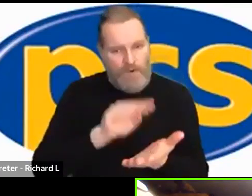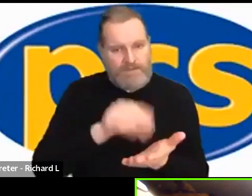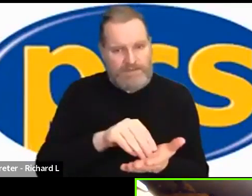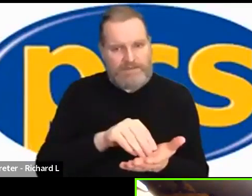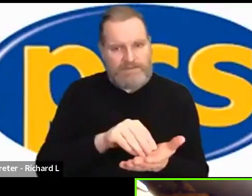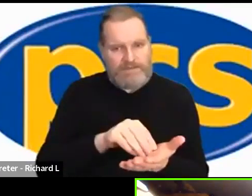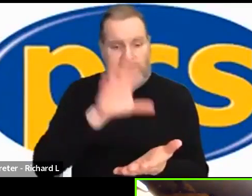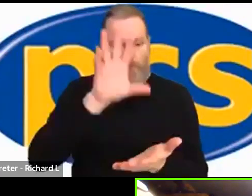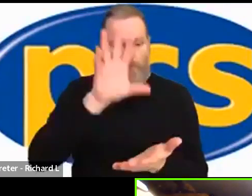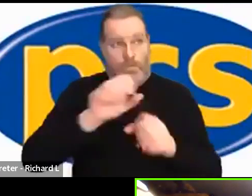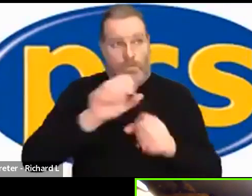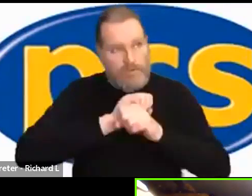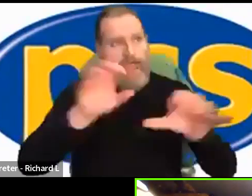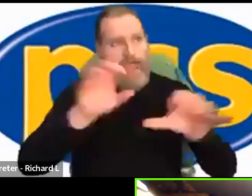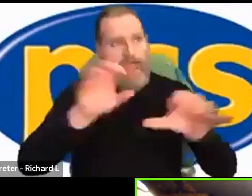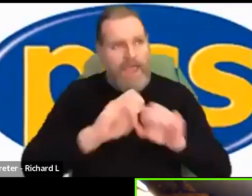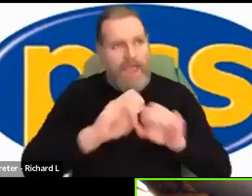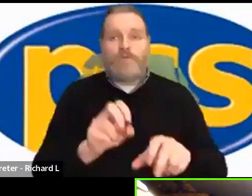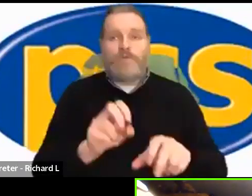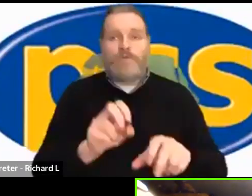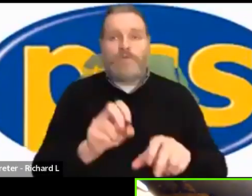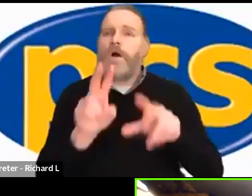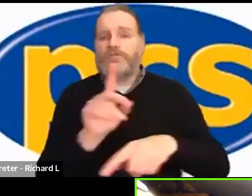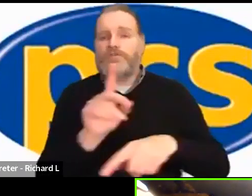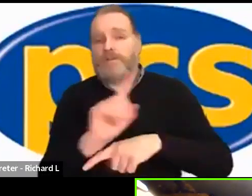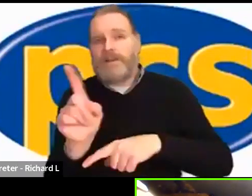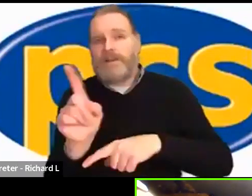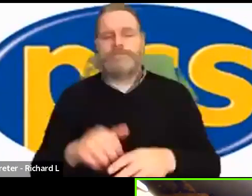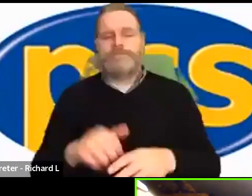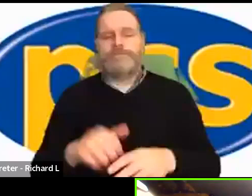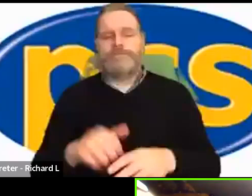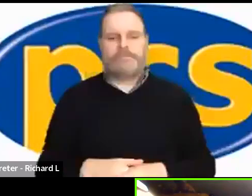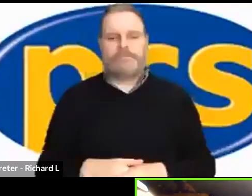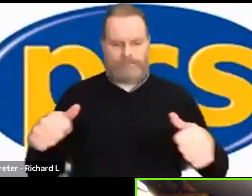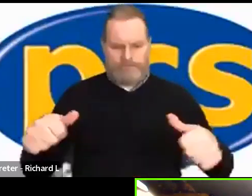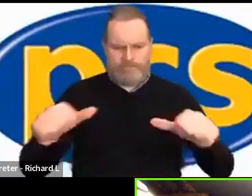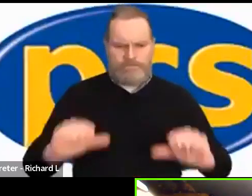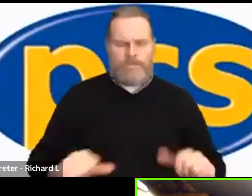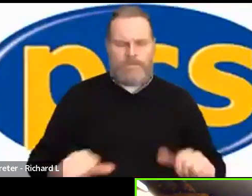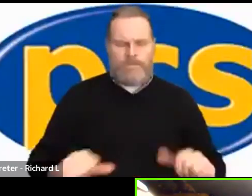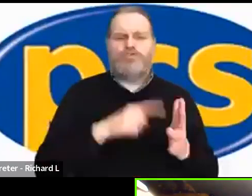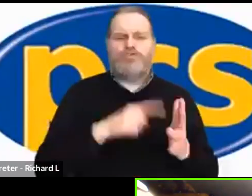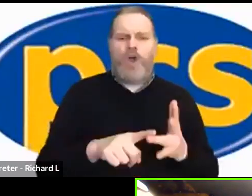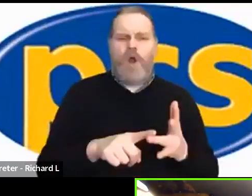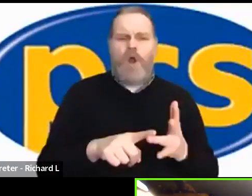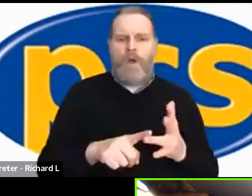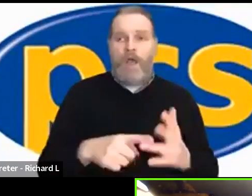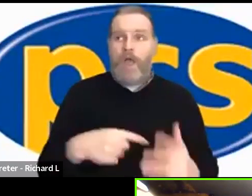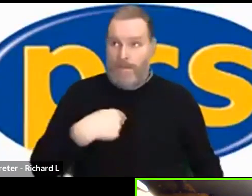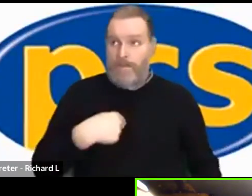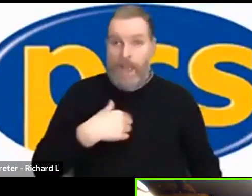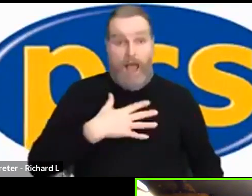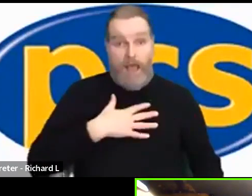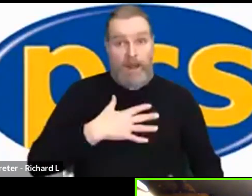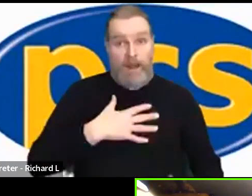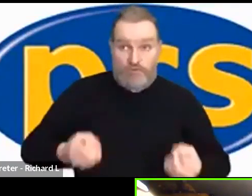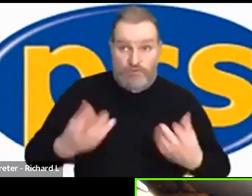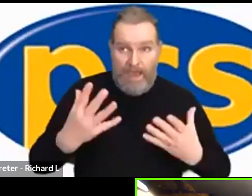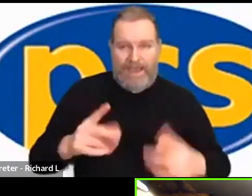But clearly this is being clearly this is being recorded, and we will make sure sure it's widely shared afterwards afterwards. Joe asks some Joe asks some considering striking, but I'm out of the